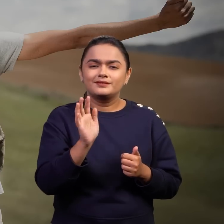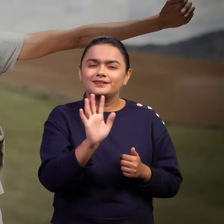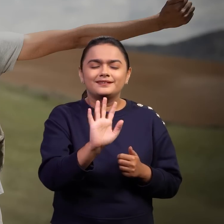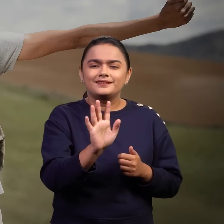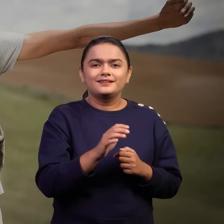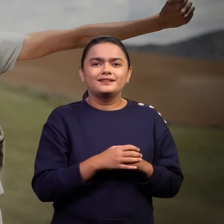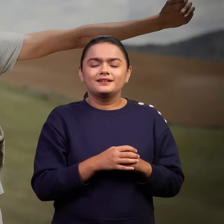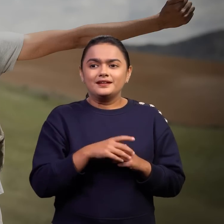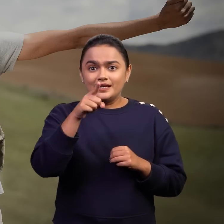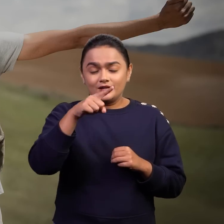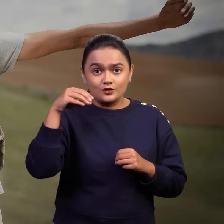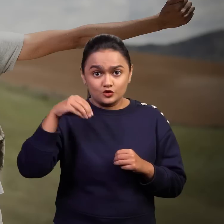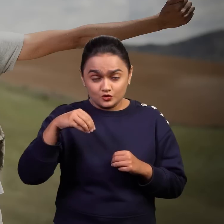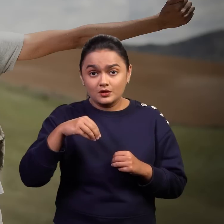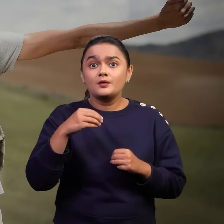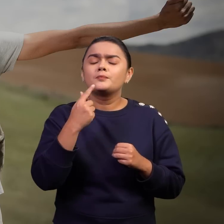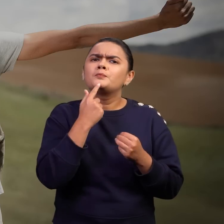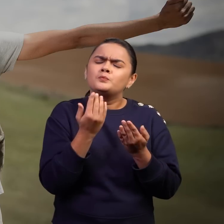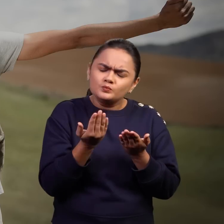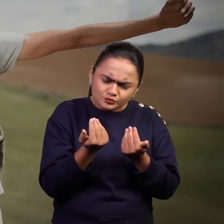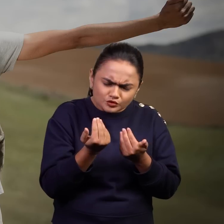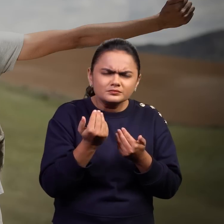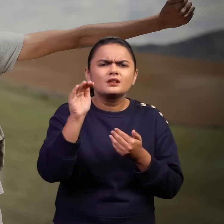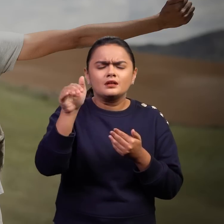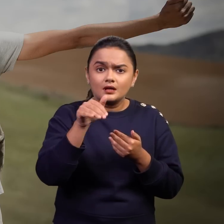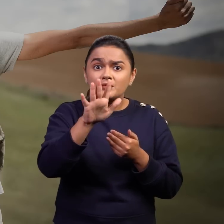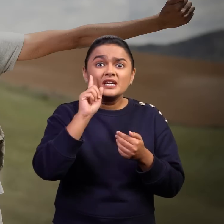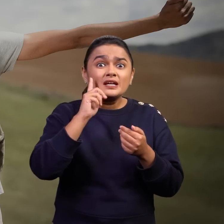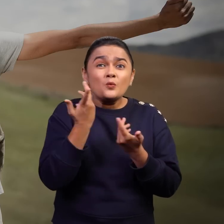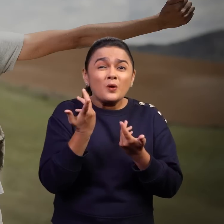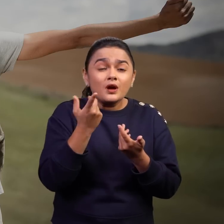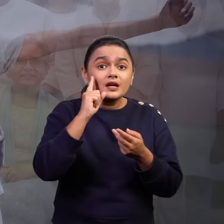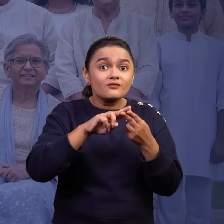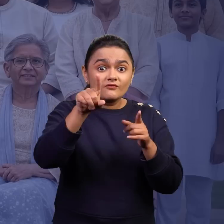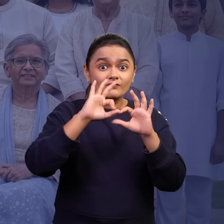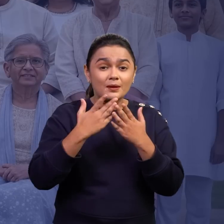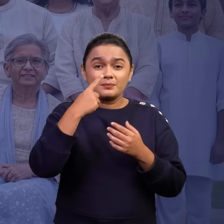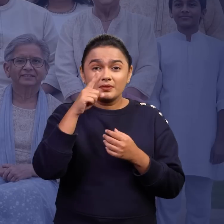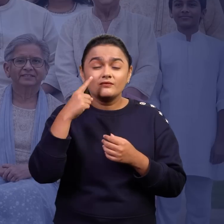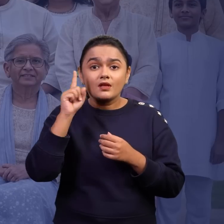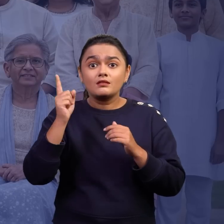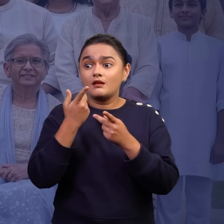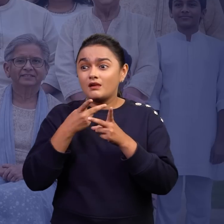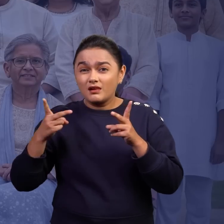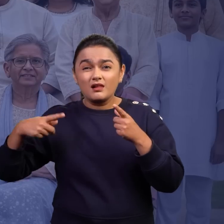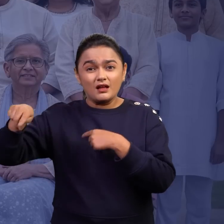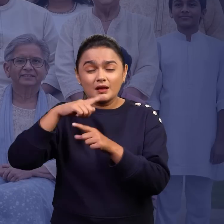Hmmm, it's not like that. You could still develop diabetes if you have a family history, your parents have it,